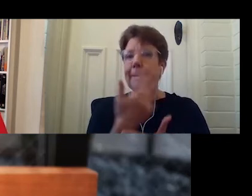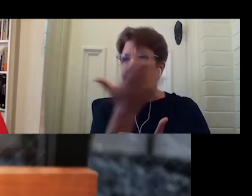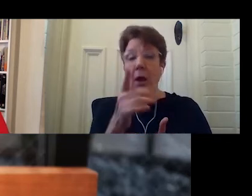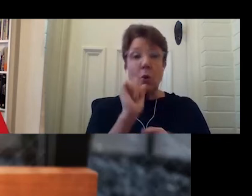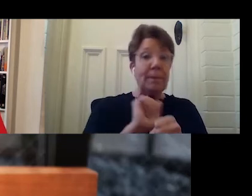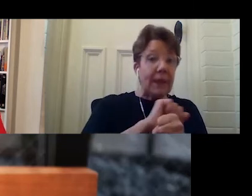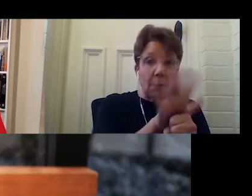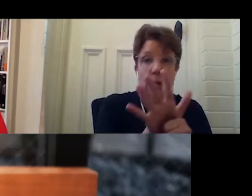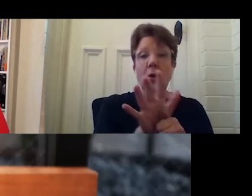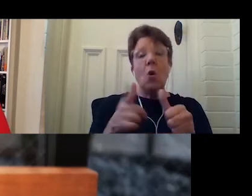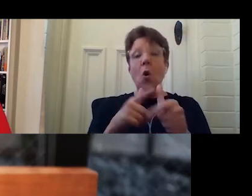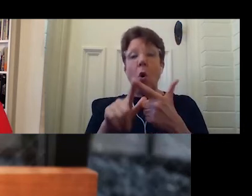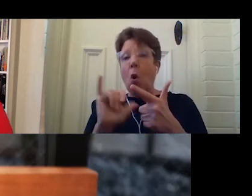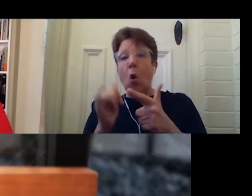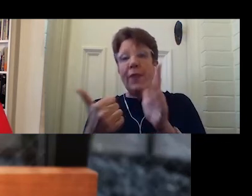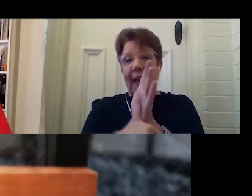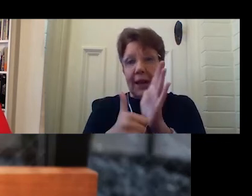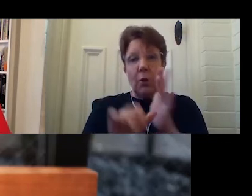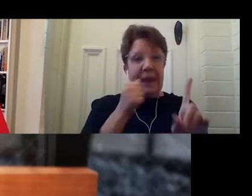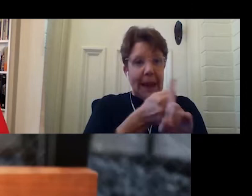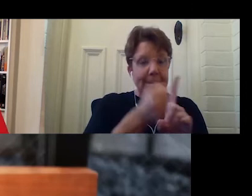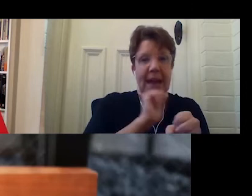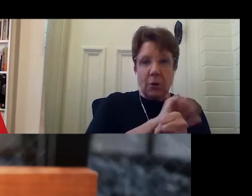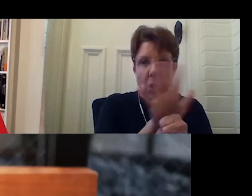COVID-19 crisis, or the economics impact of that, or Black Lives